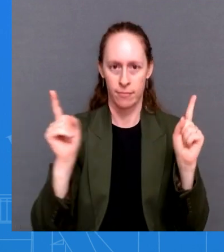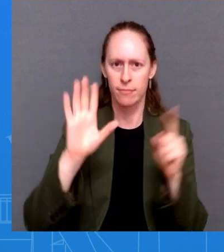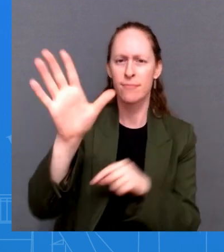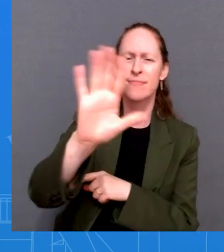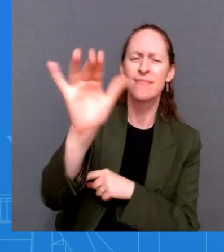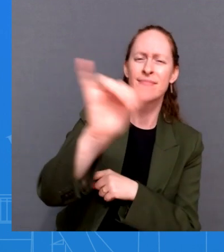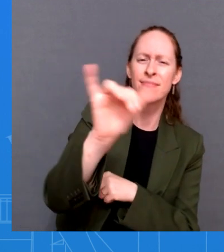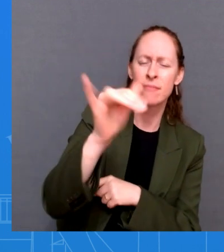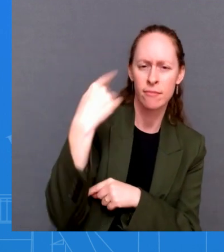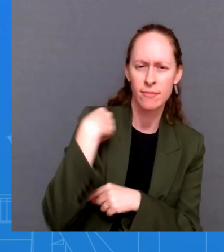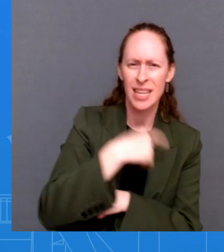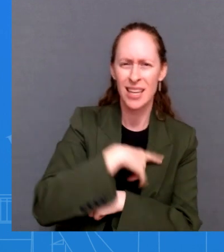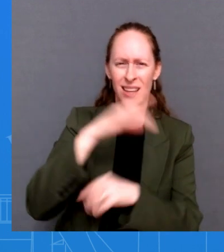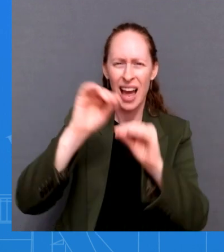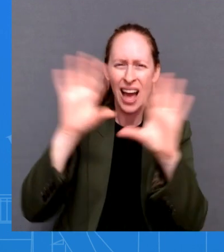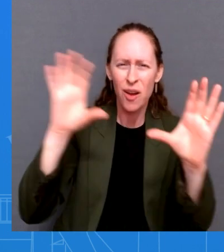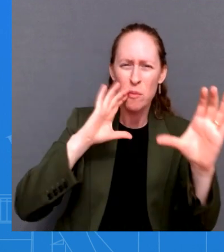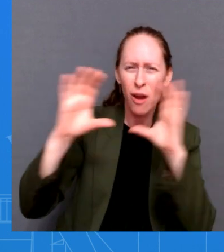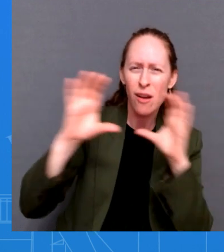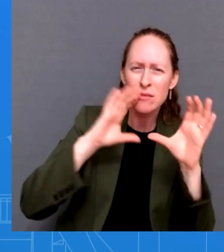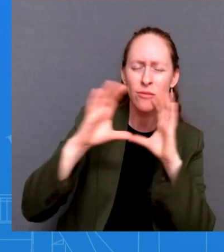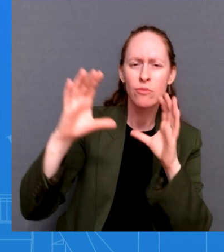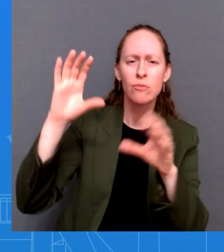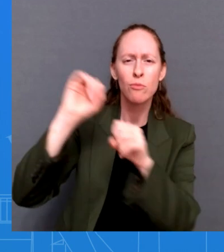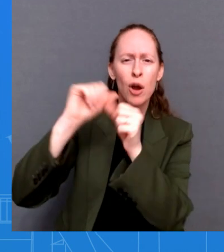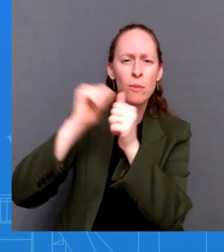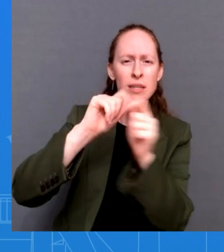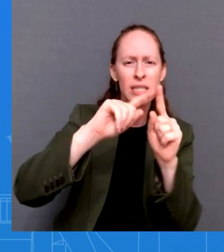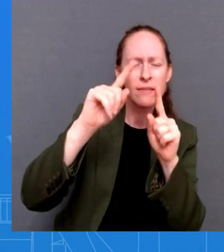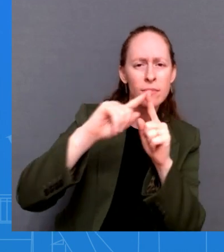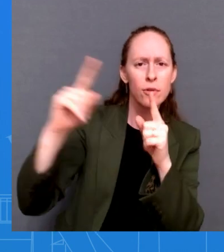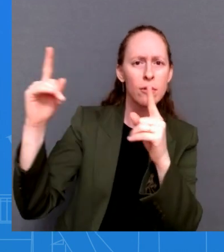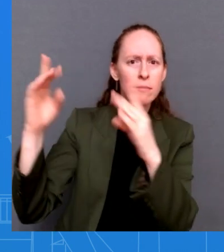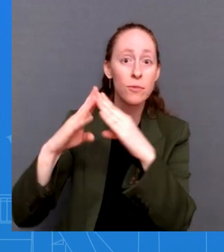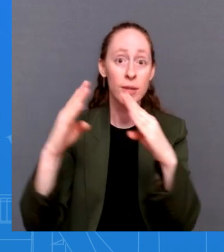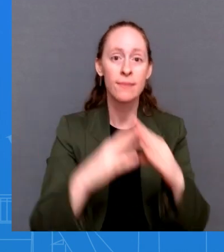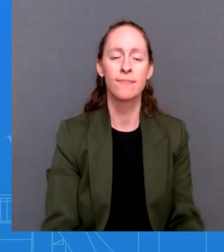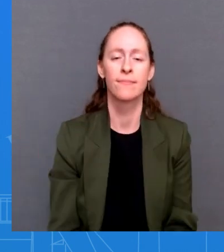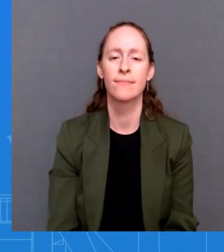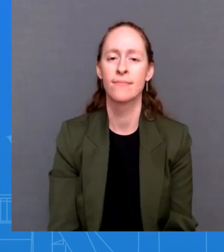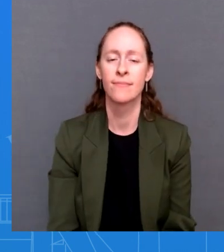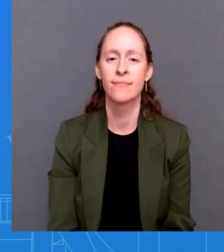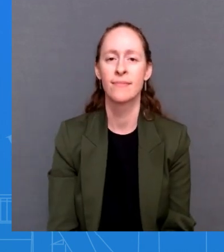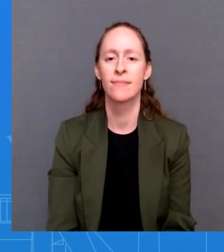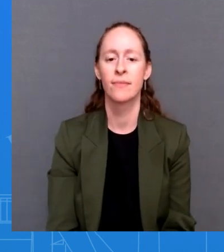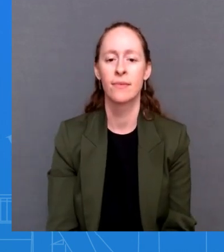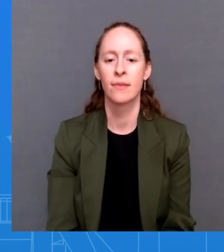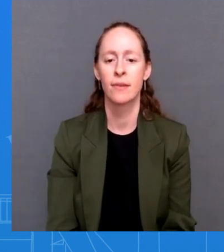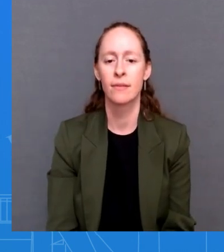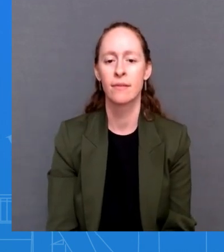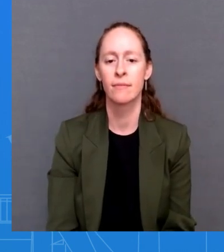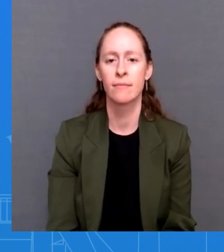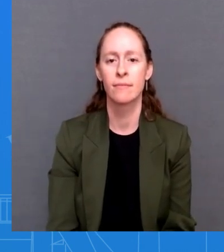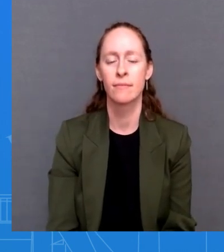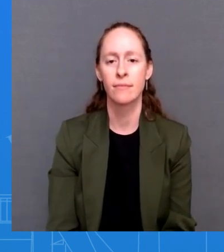Mr. Fenton: Thanks. Let me just see if Dr. Daskalakiswants that answering to that. Dr. Daskalakis: I'll just add really to what Dr. Walensky